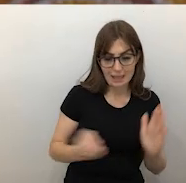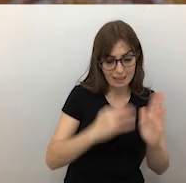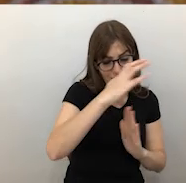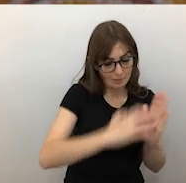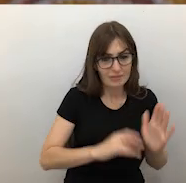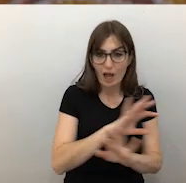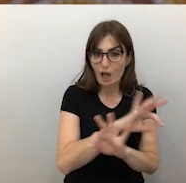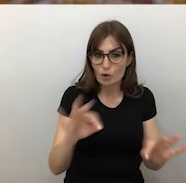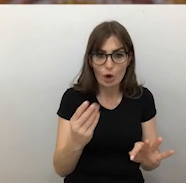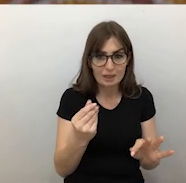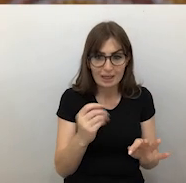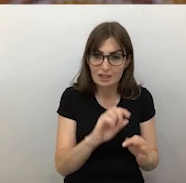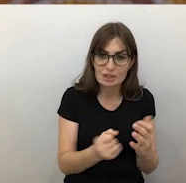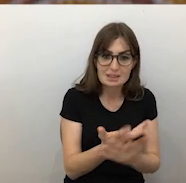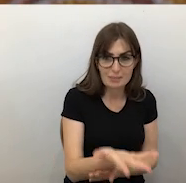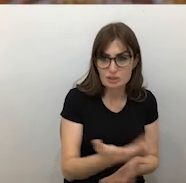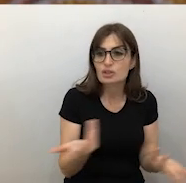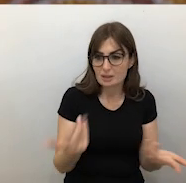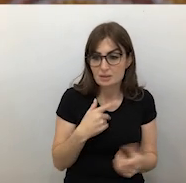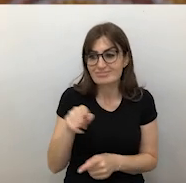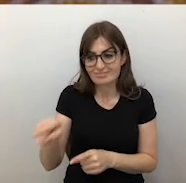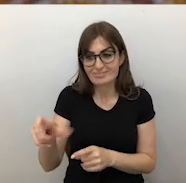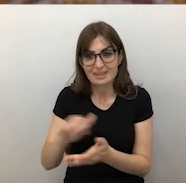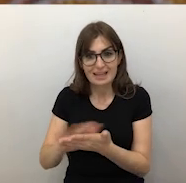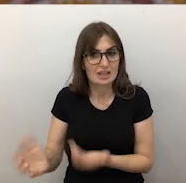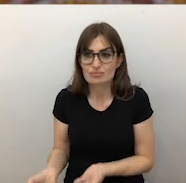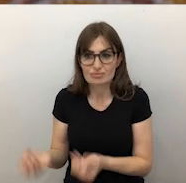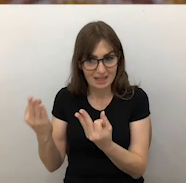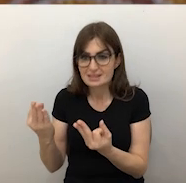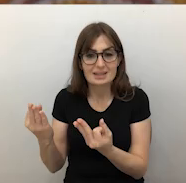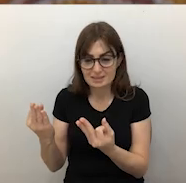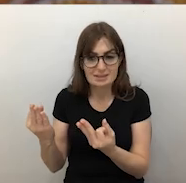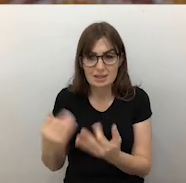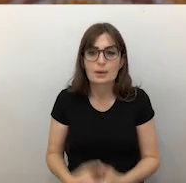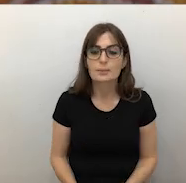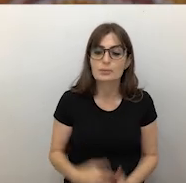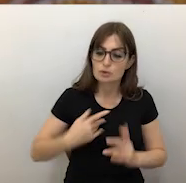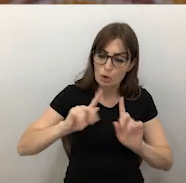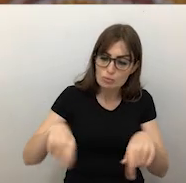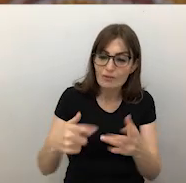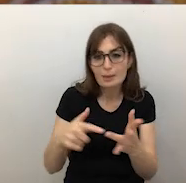As the income statement includes non-cash expenses and the cash flow statement doesn't. The net cash flow